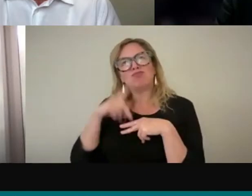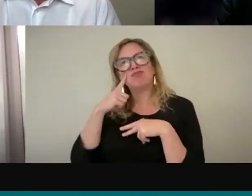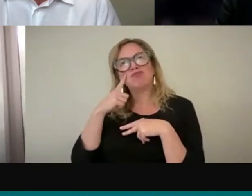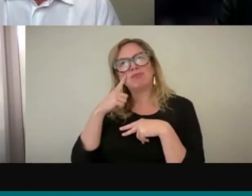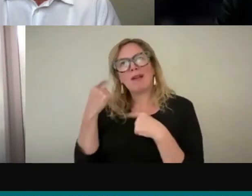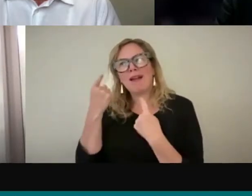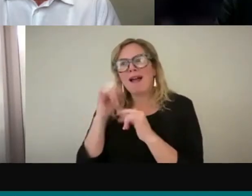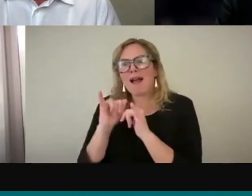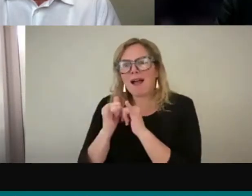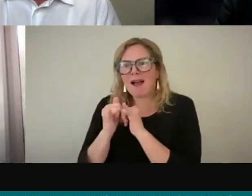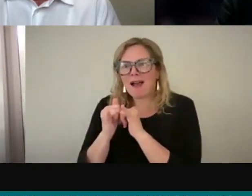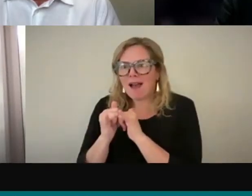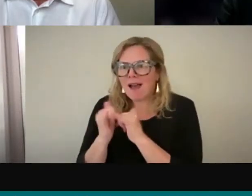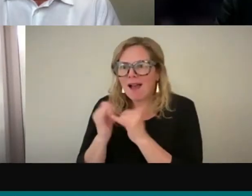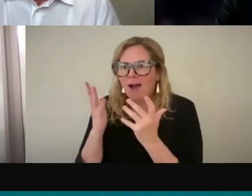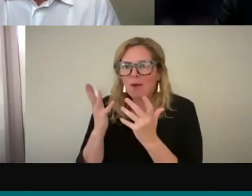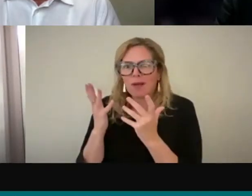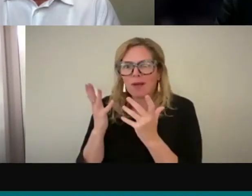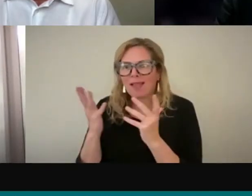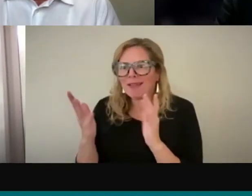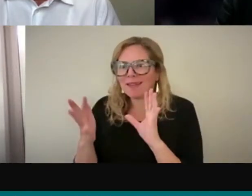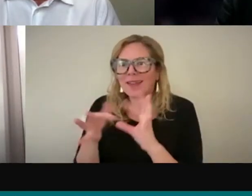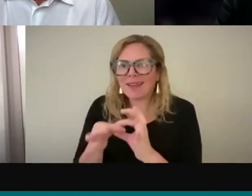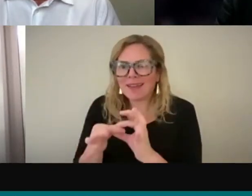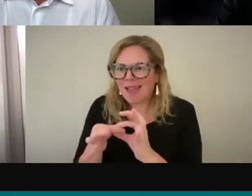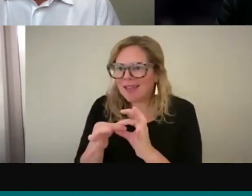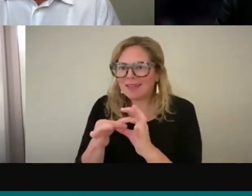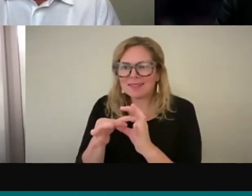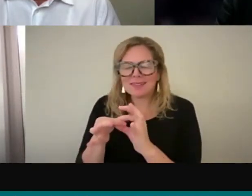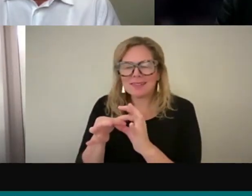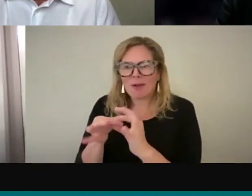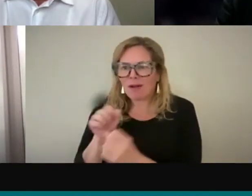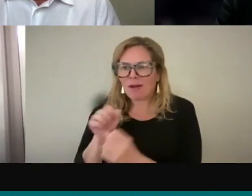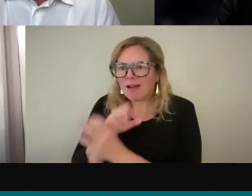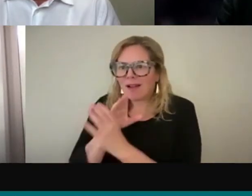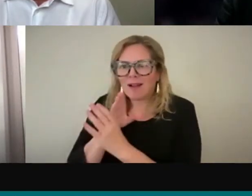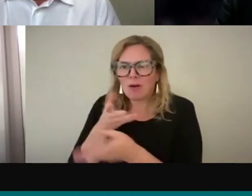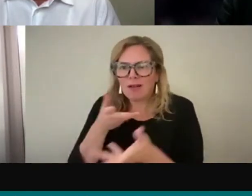How am I gonna connect with this person or this patient or this person with these needs?